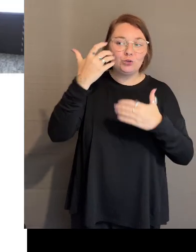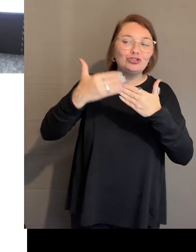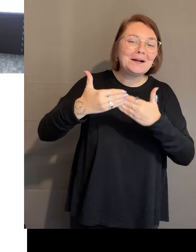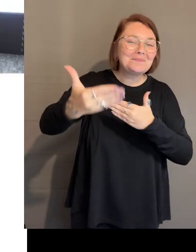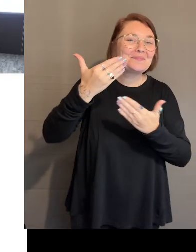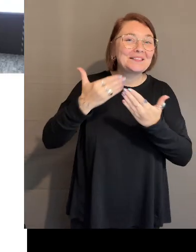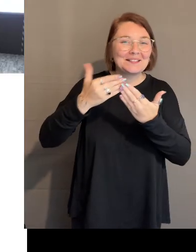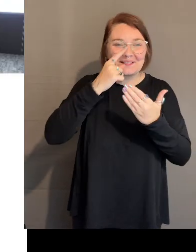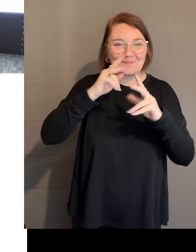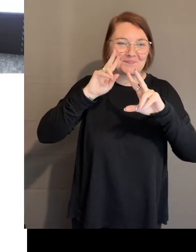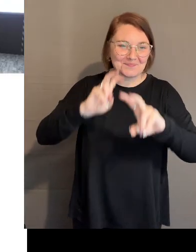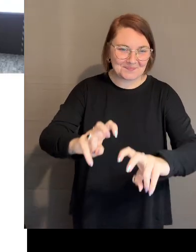That's for future studies.